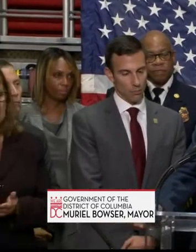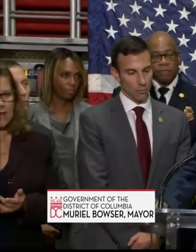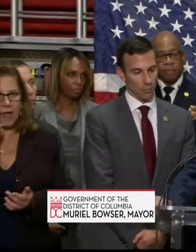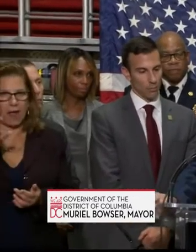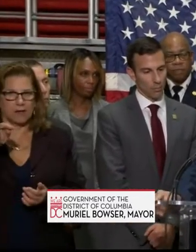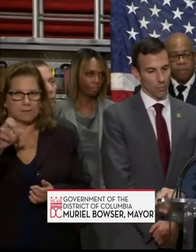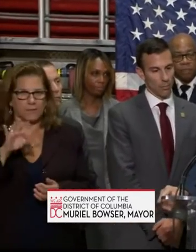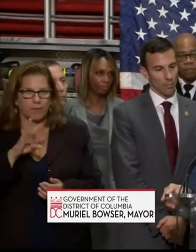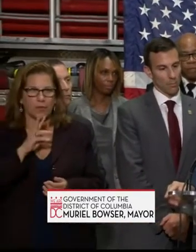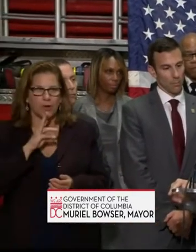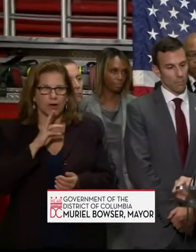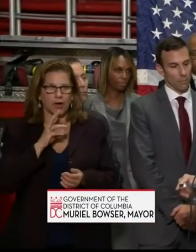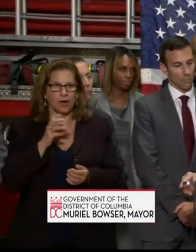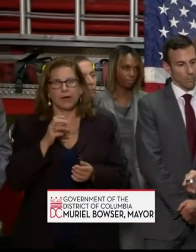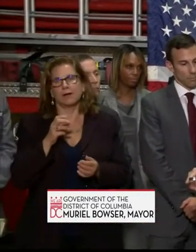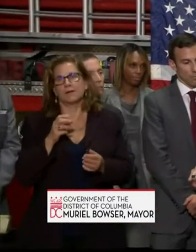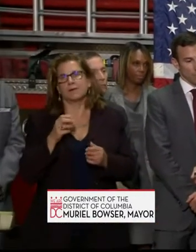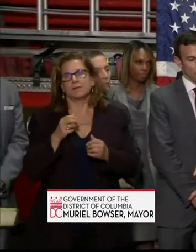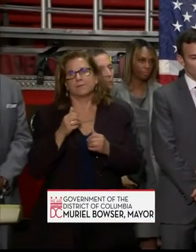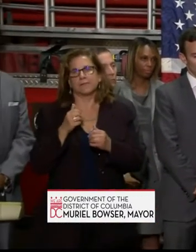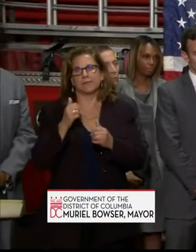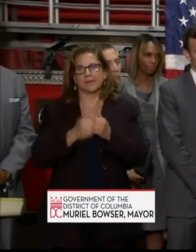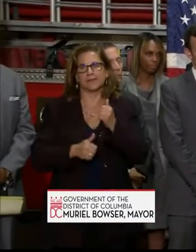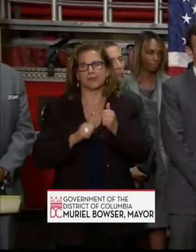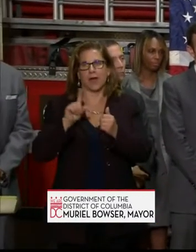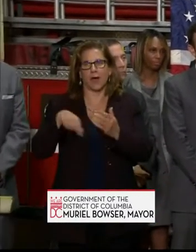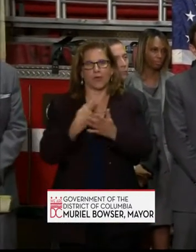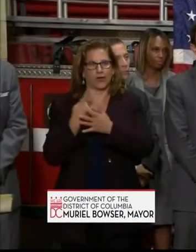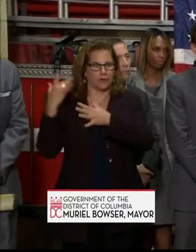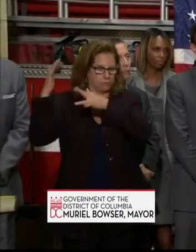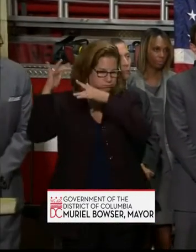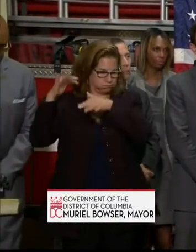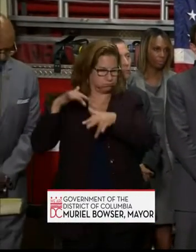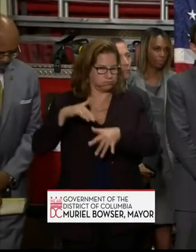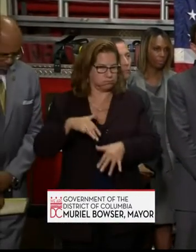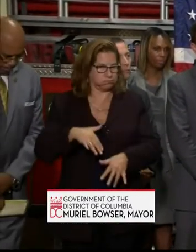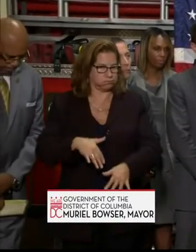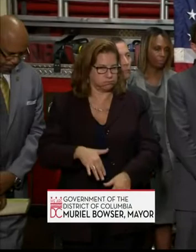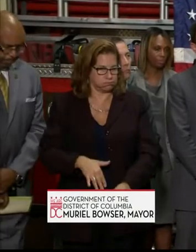THERE IS ANY ISSUES DURING THE EVENT. RIGHT NOW WE PLAN ON NORMAL SERVICE.